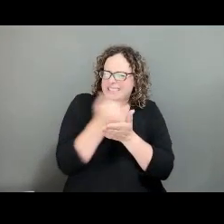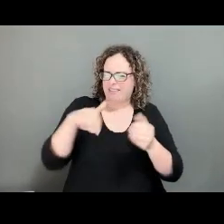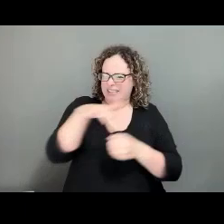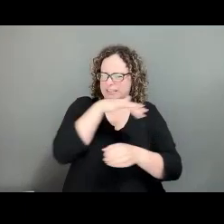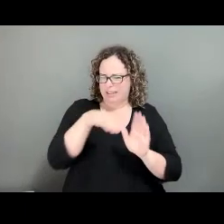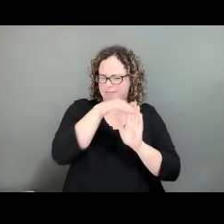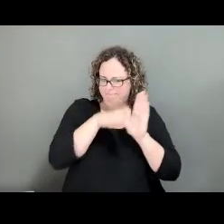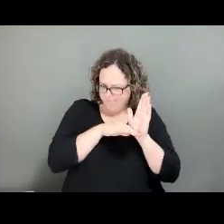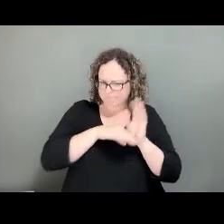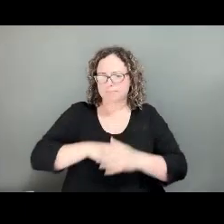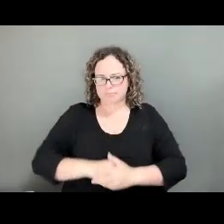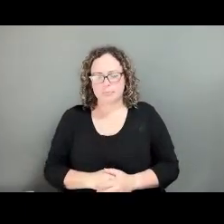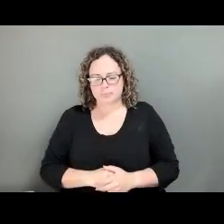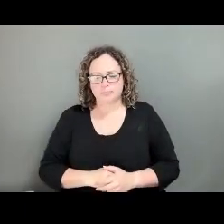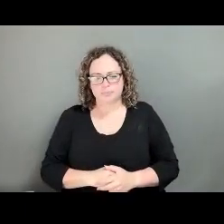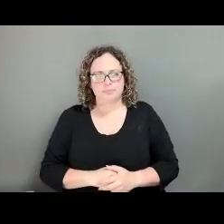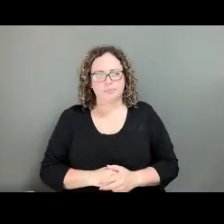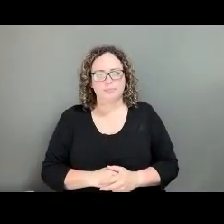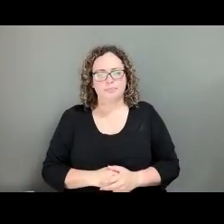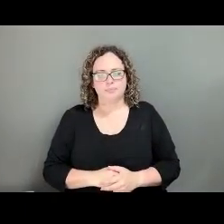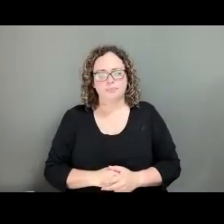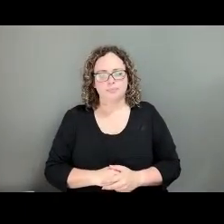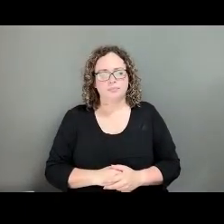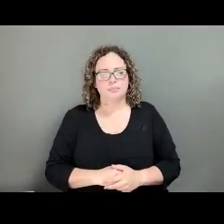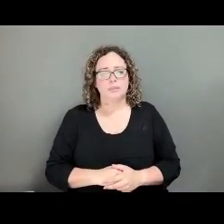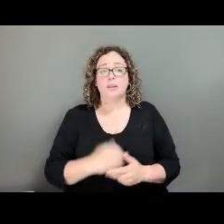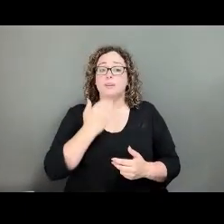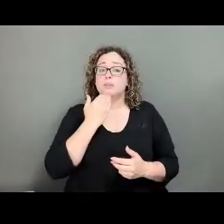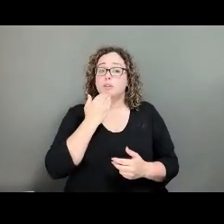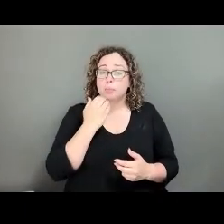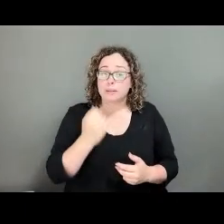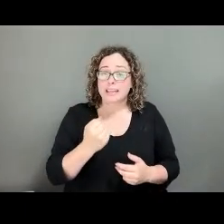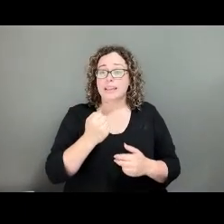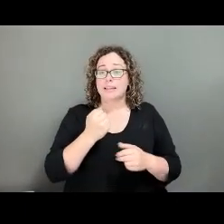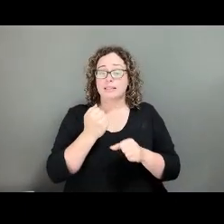Please try and keep your presentation to four minutes.